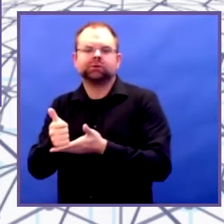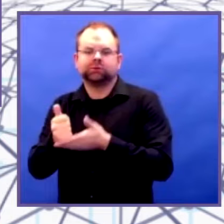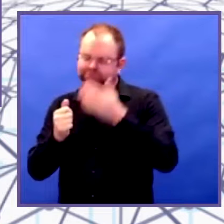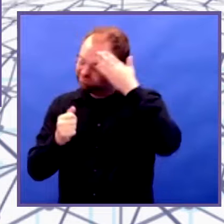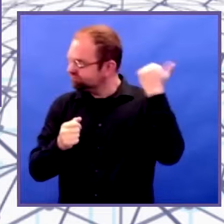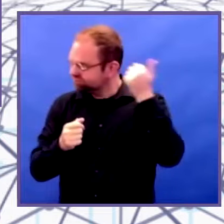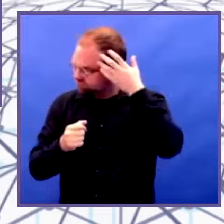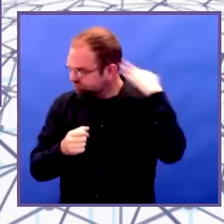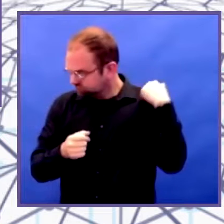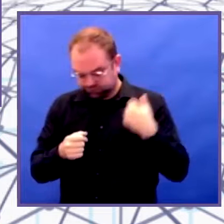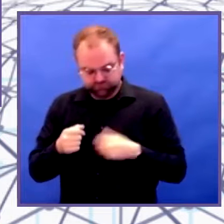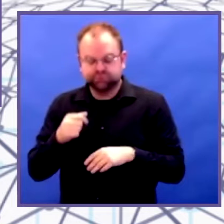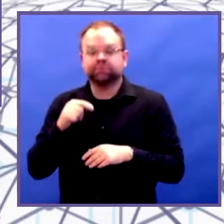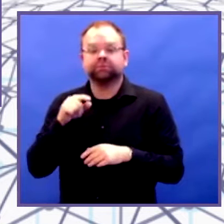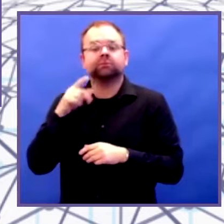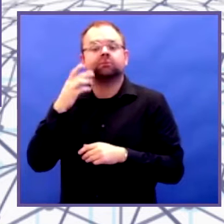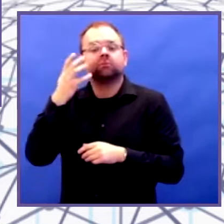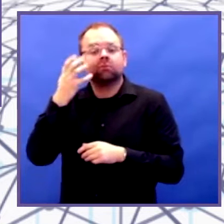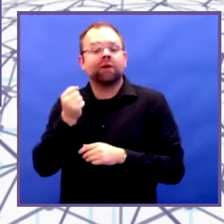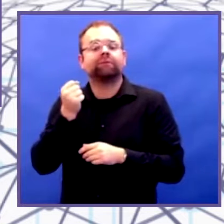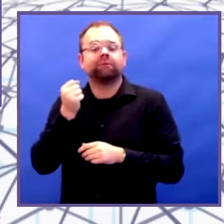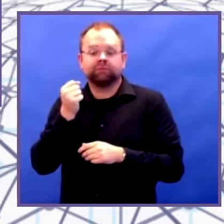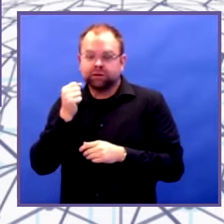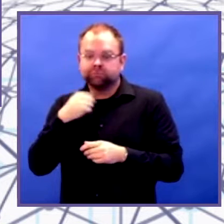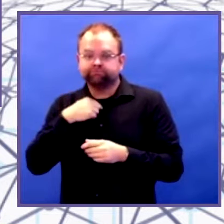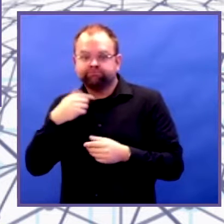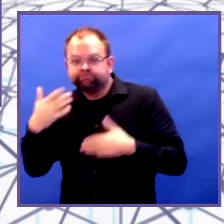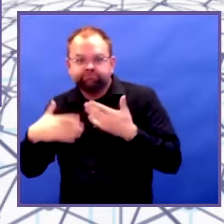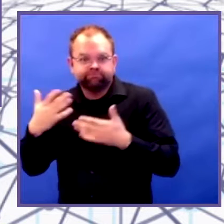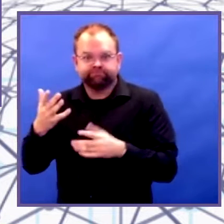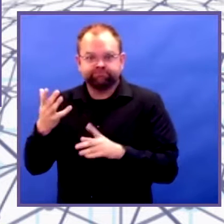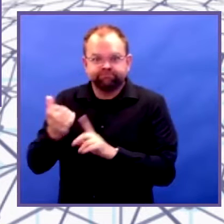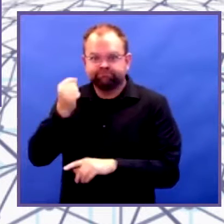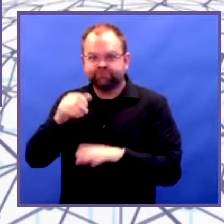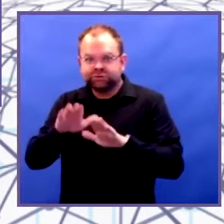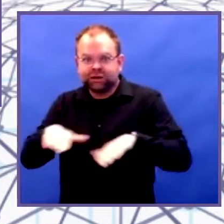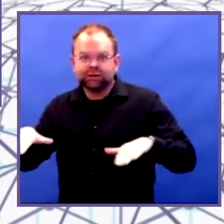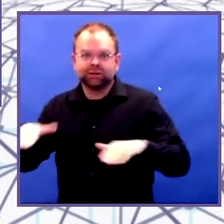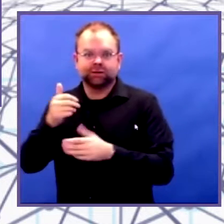very much at a loss. These children needed so much support.